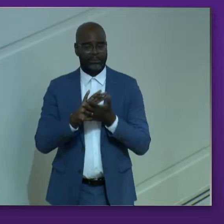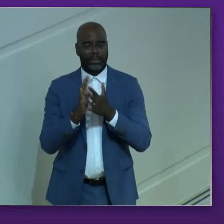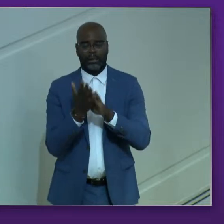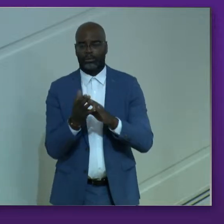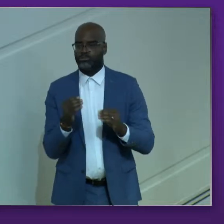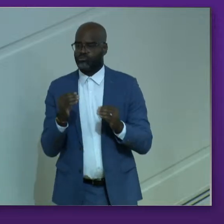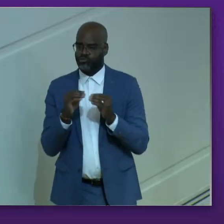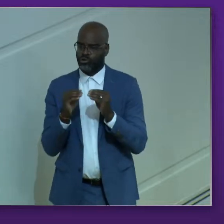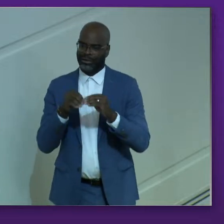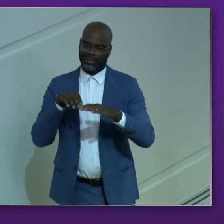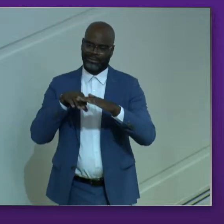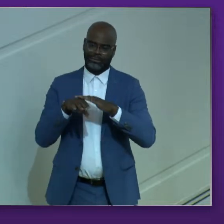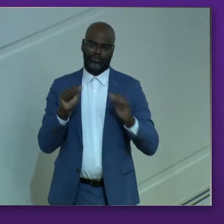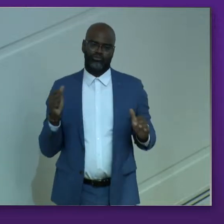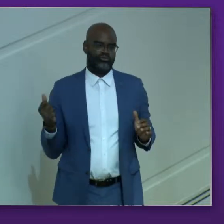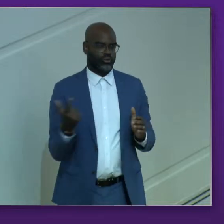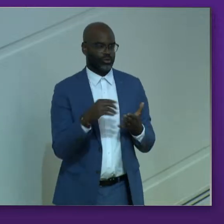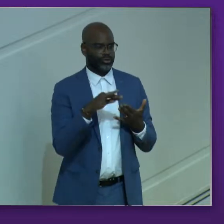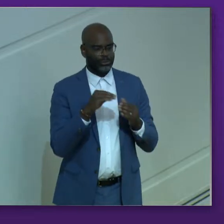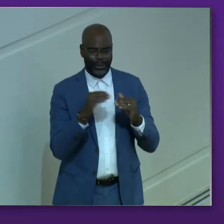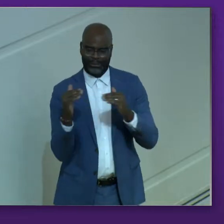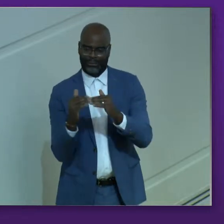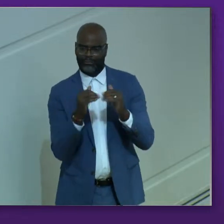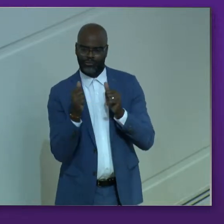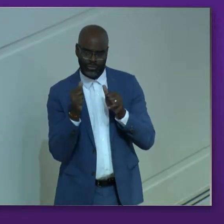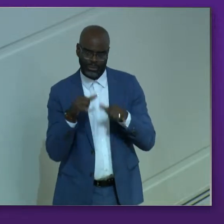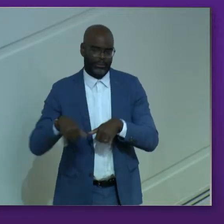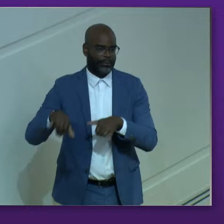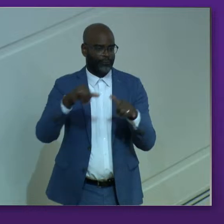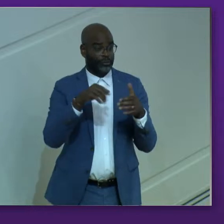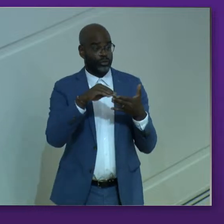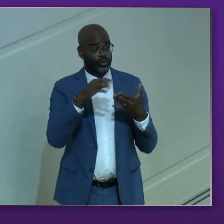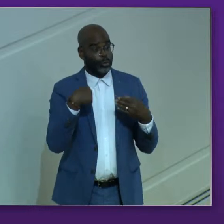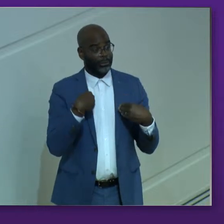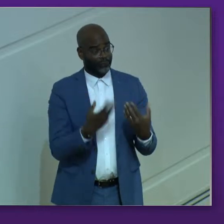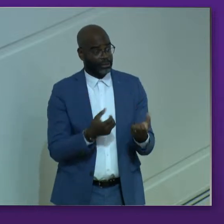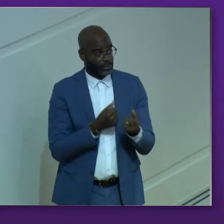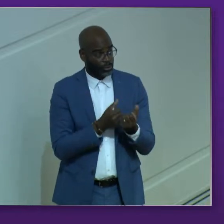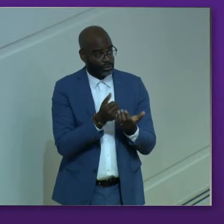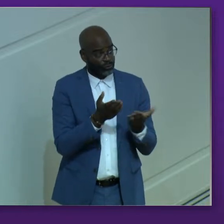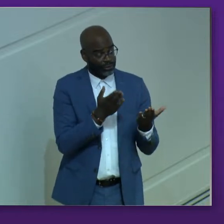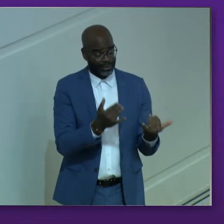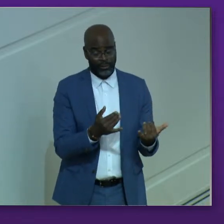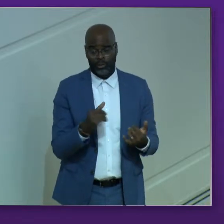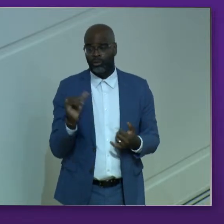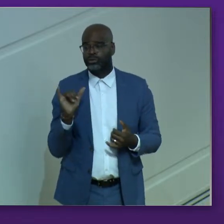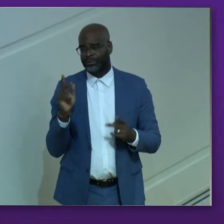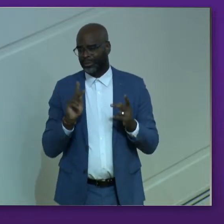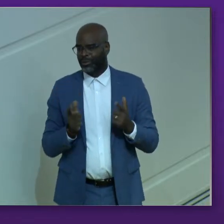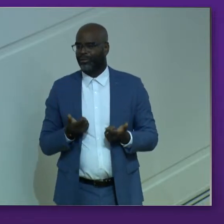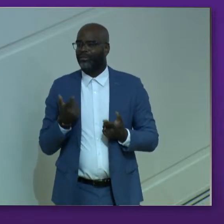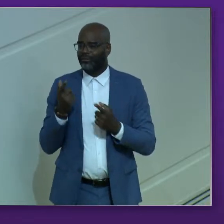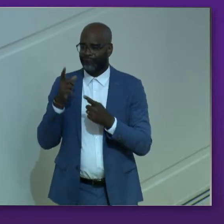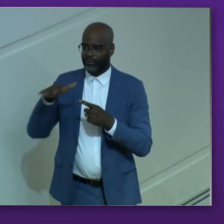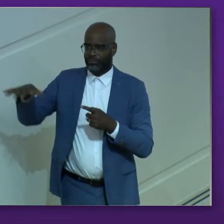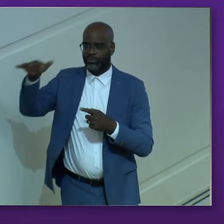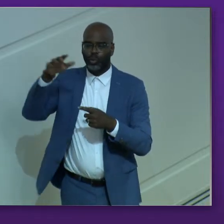ALL GETTING THE THINGS WE NEED.